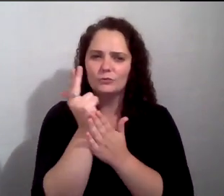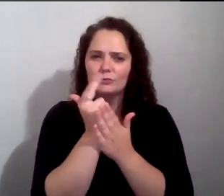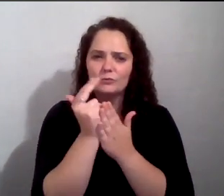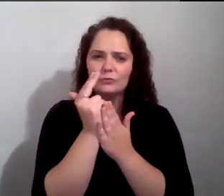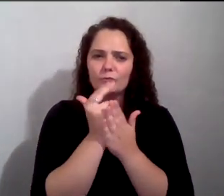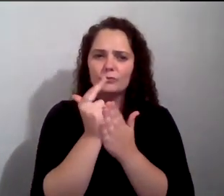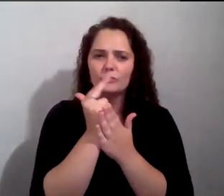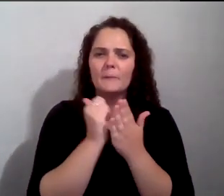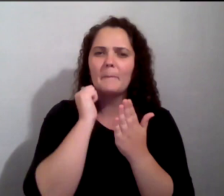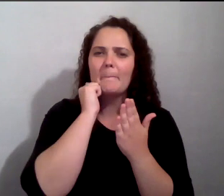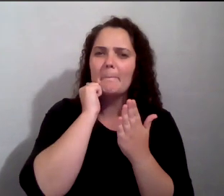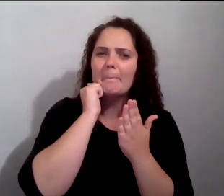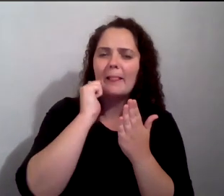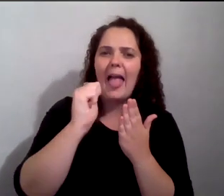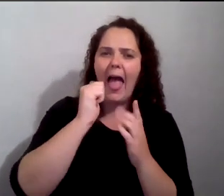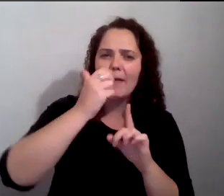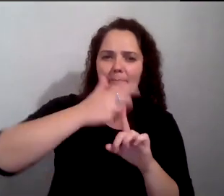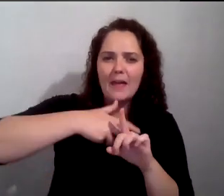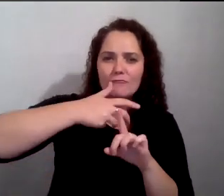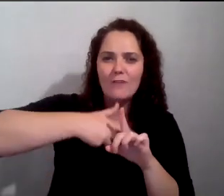painting within this region grew in popularity throughout the 40s